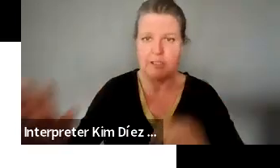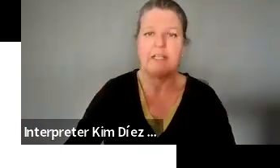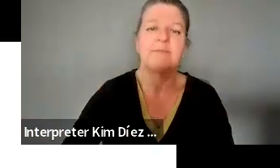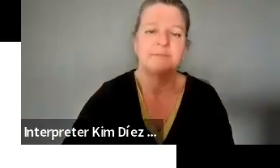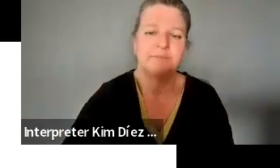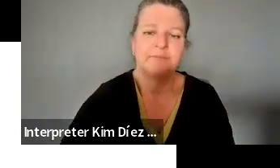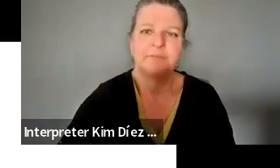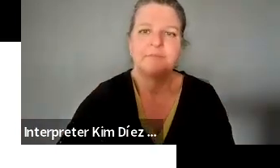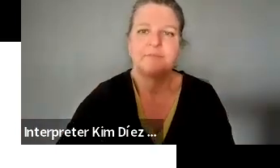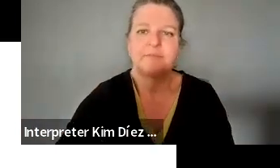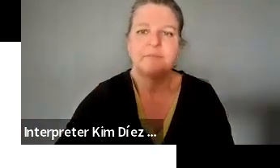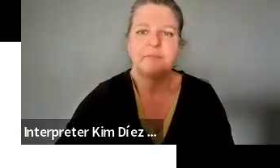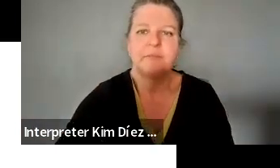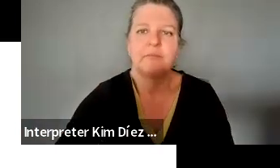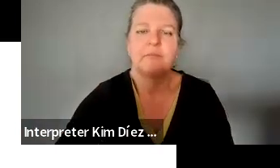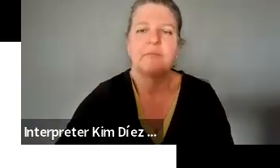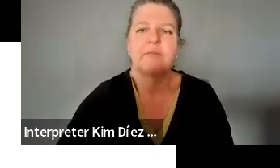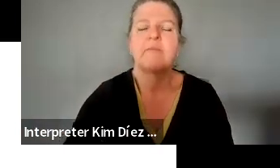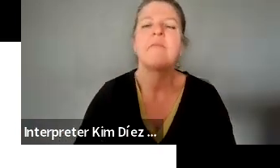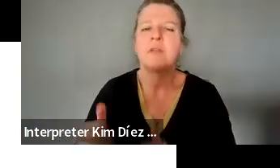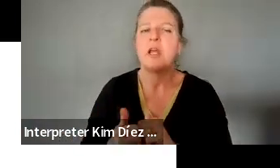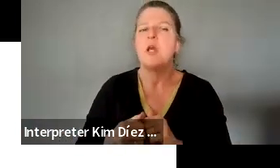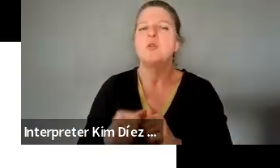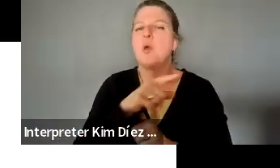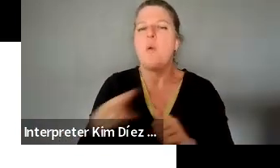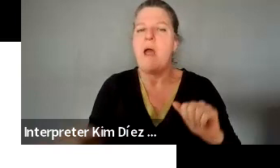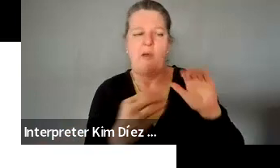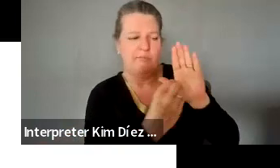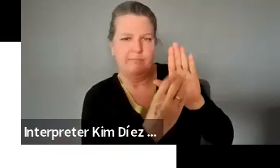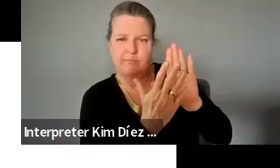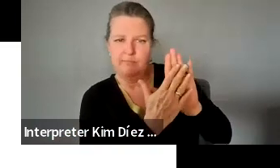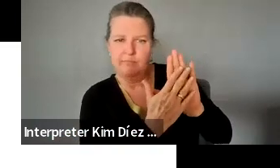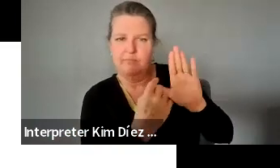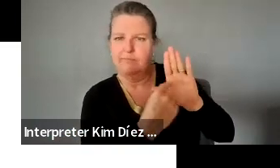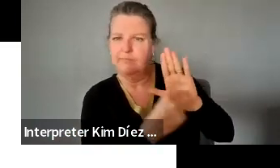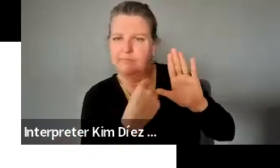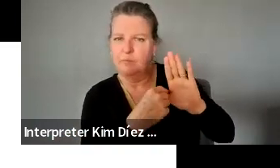How would you like to be noted on your digital badge? Like, we're gonna have to come to sort of consensus,